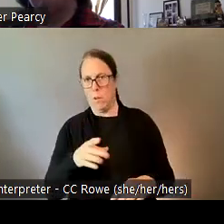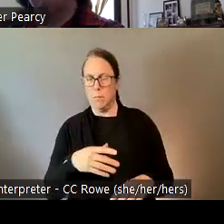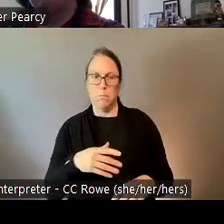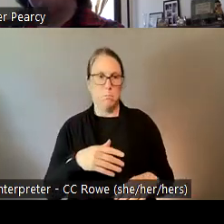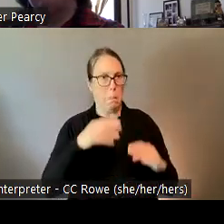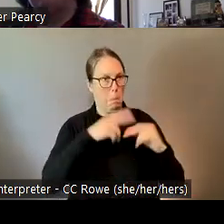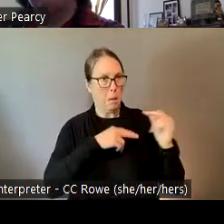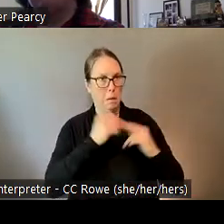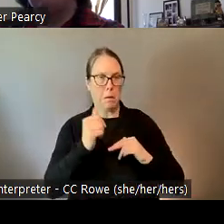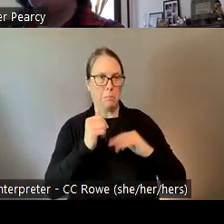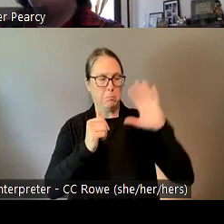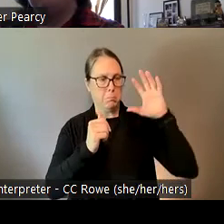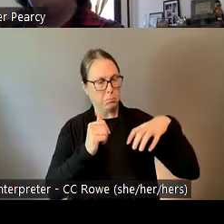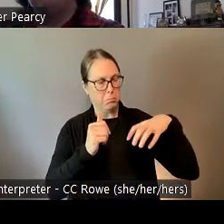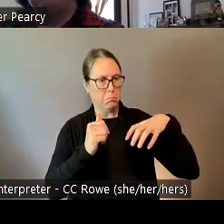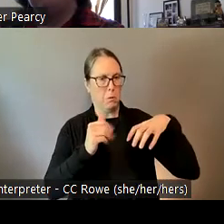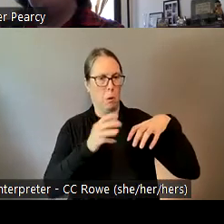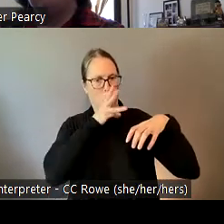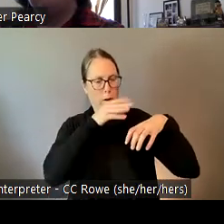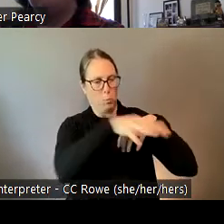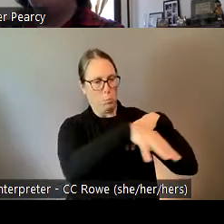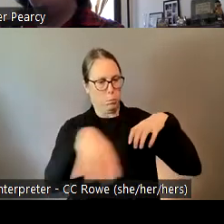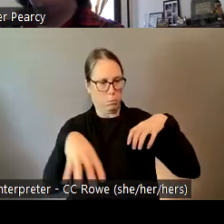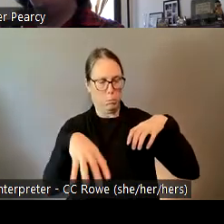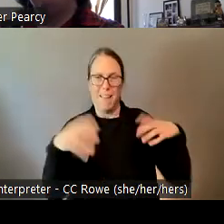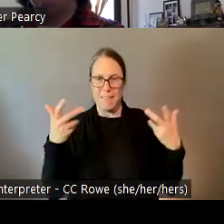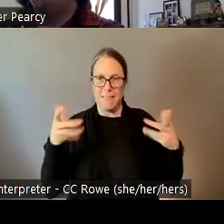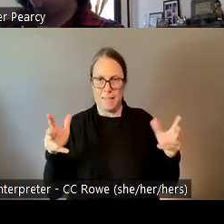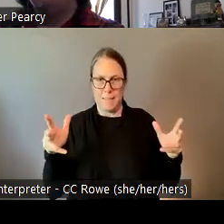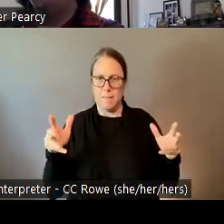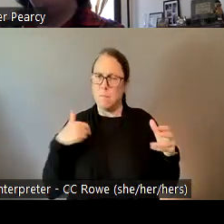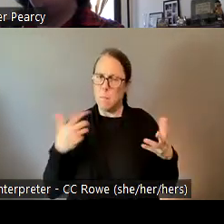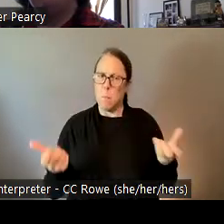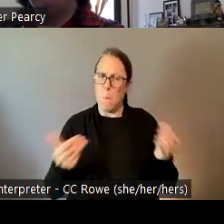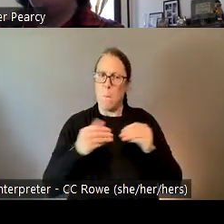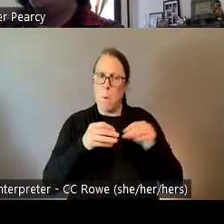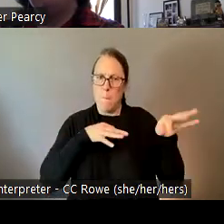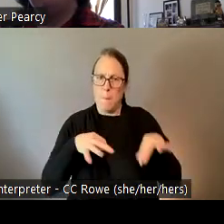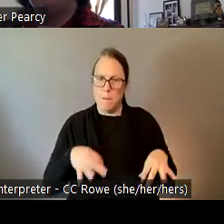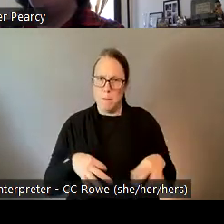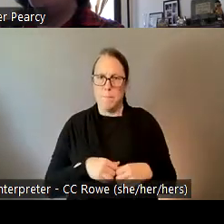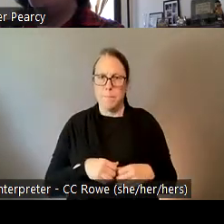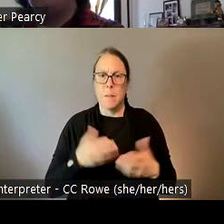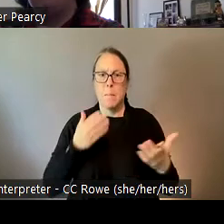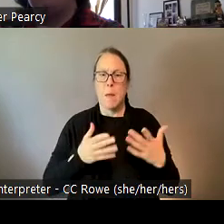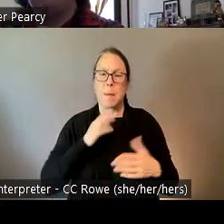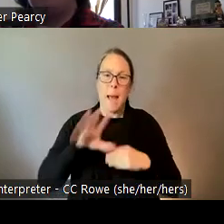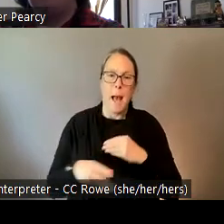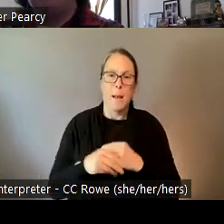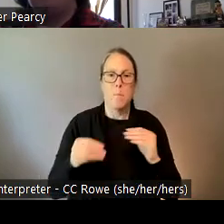It doesn't give us enough to be fully descriptive. So let's try doing this.